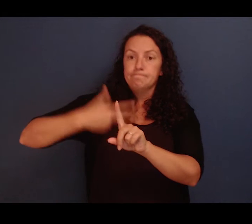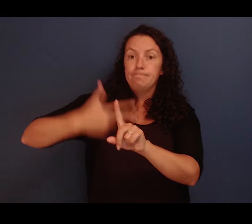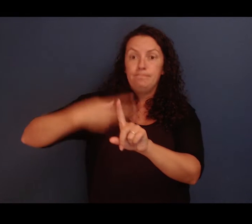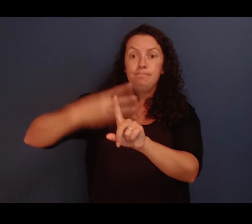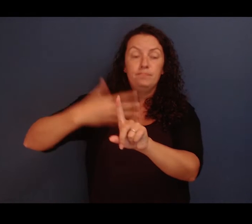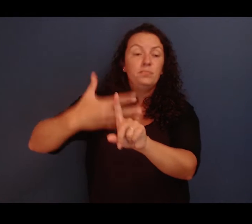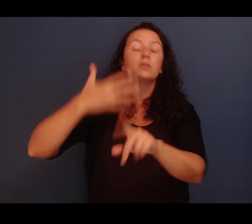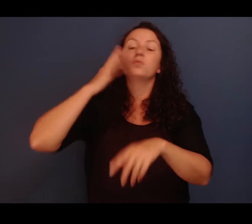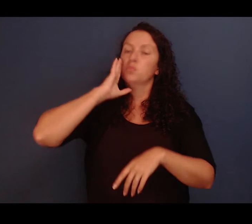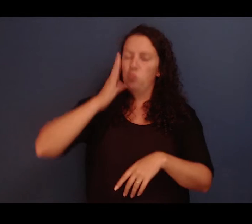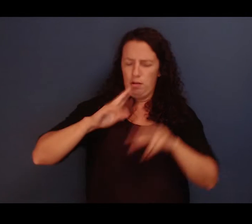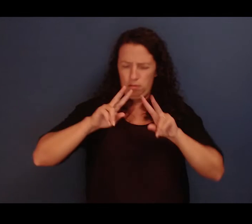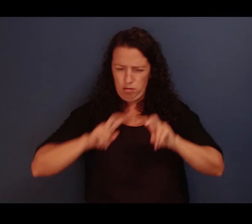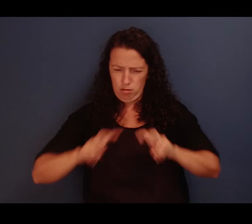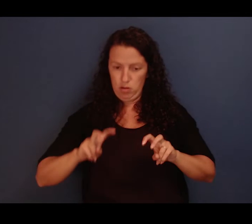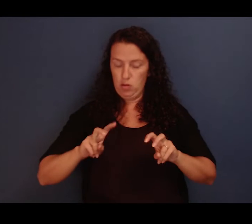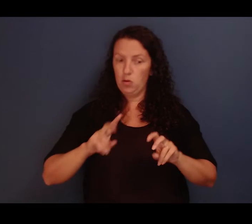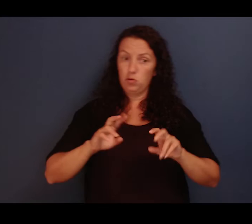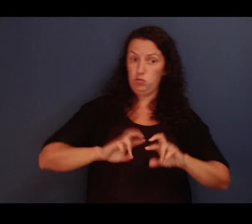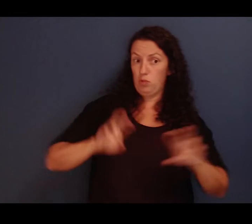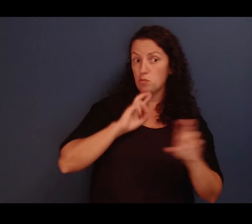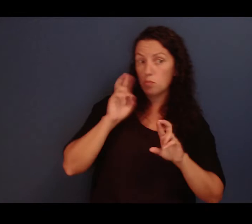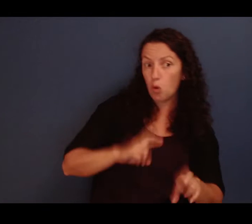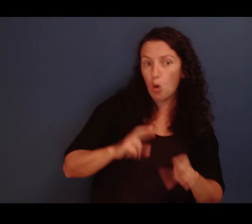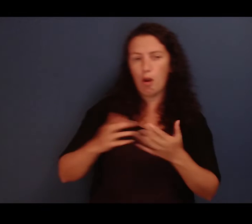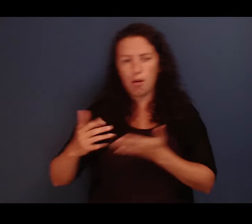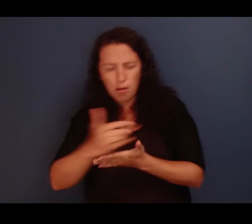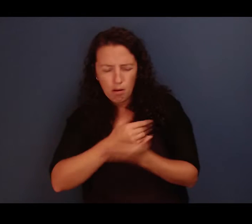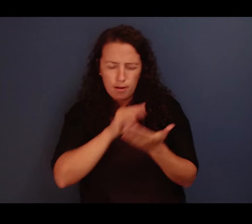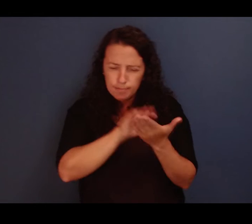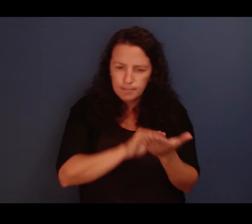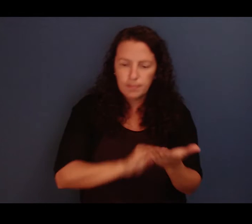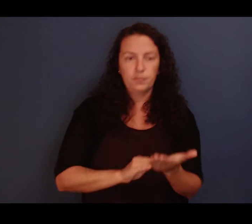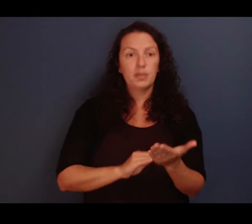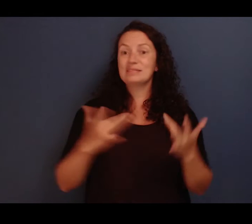gathering and report writing. It's a really exciting time for PCC. We have the opportunity